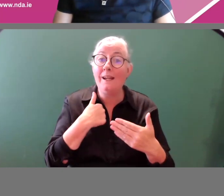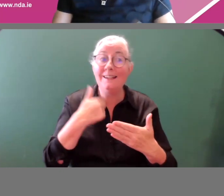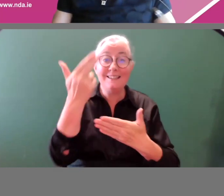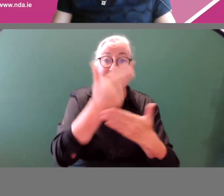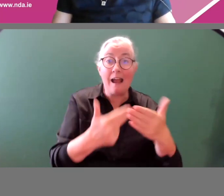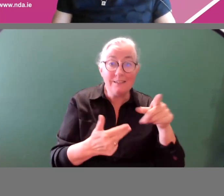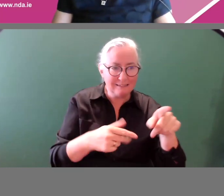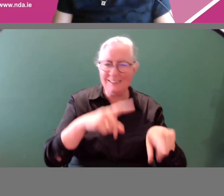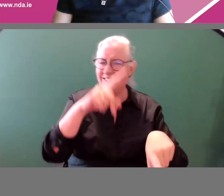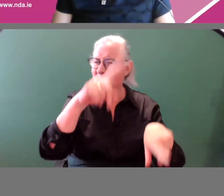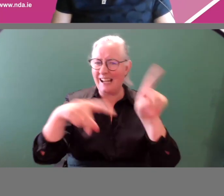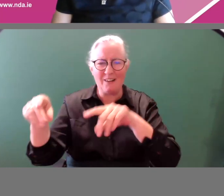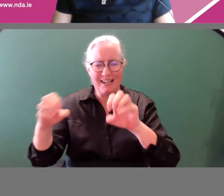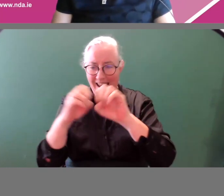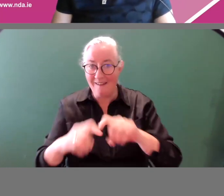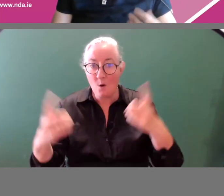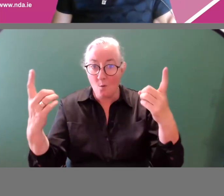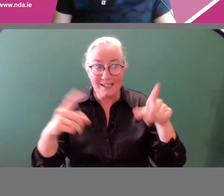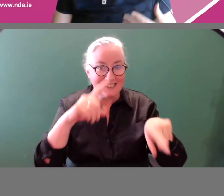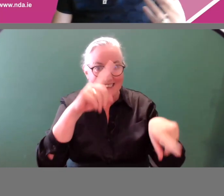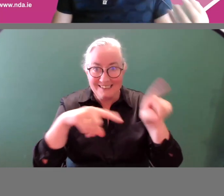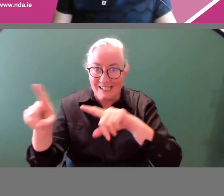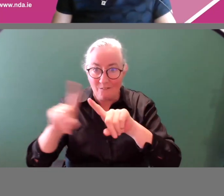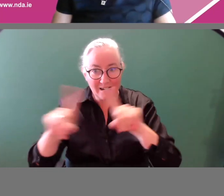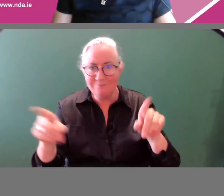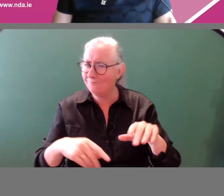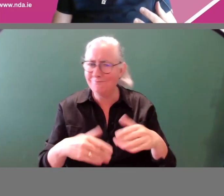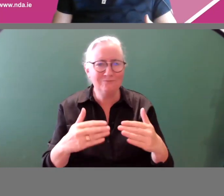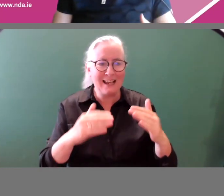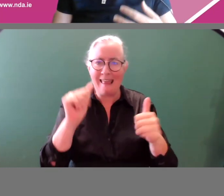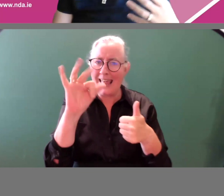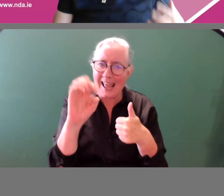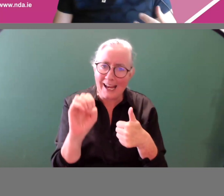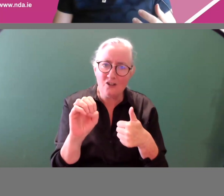Everybody is different. People vary in a myriad of ways and in their age and size and functional